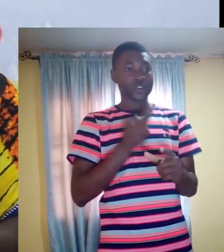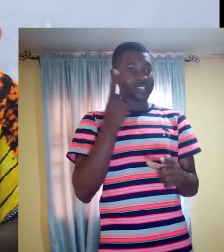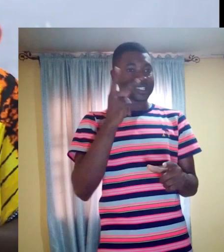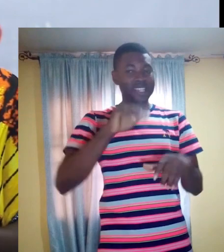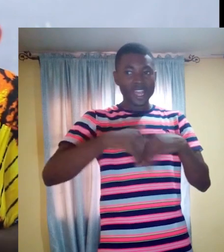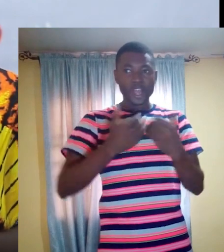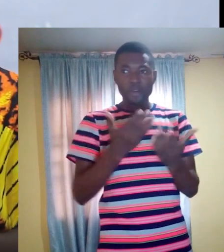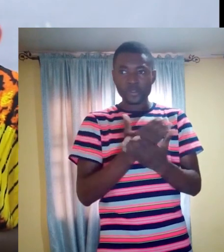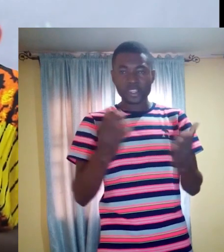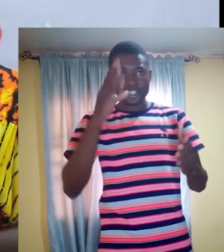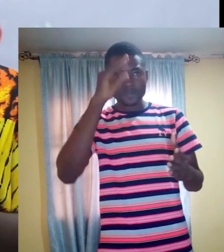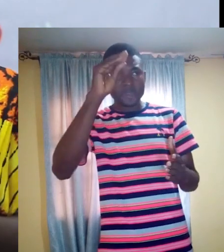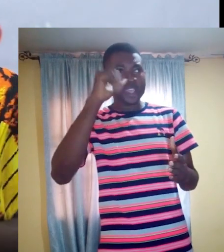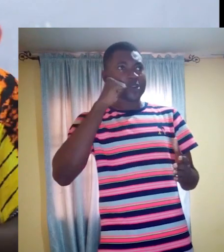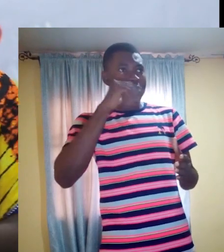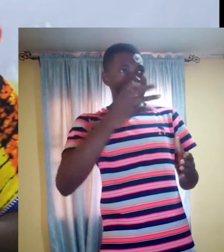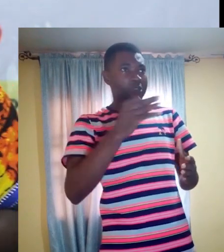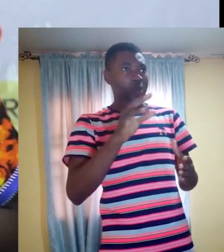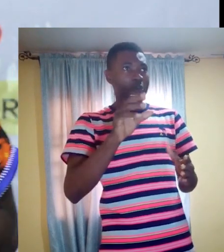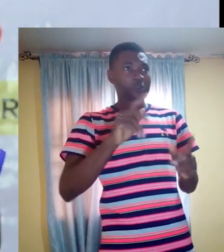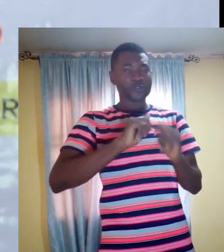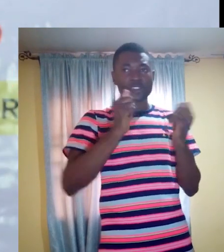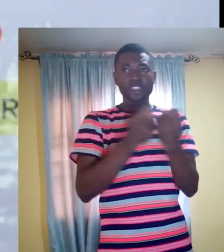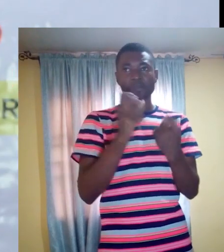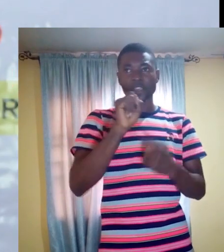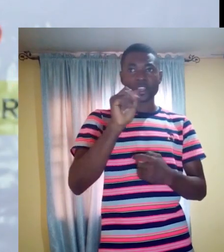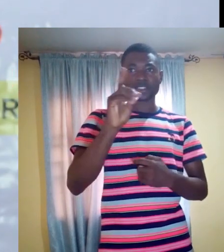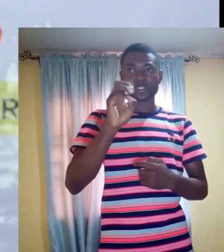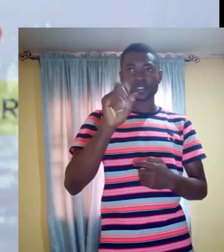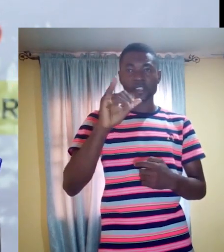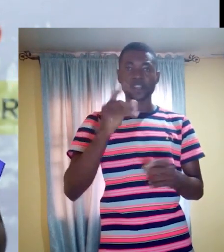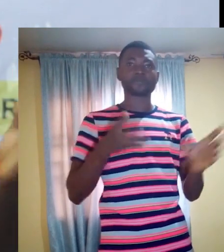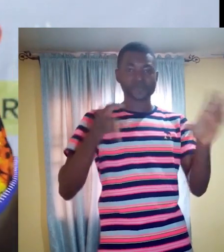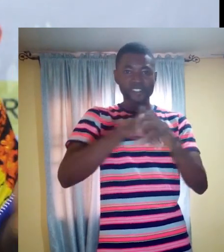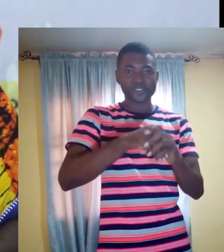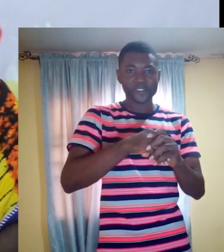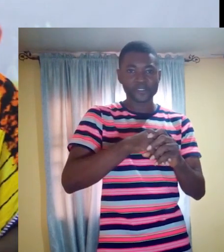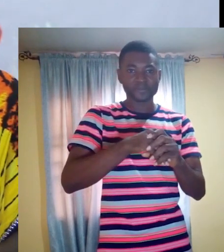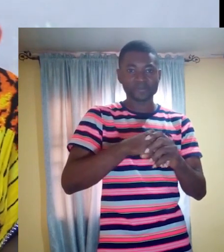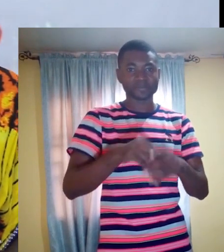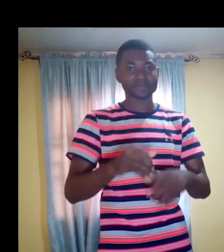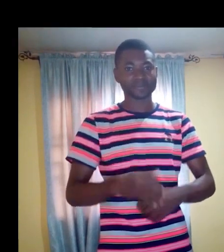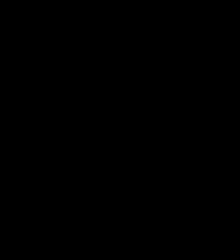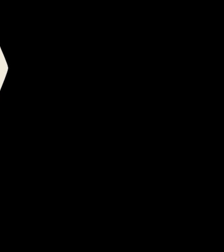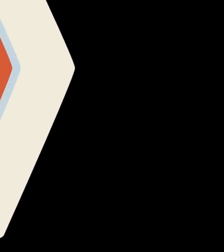Let’s see how these men and women of Team S-DELI have chosen to be involved.